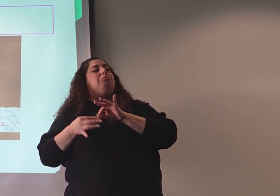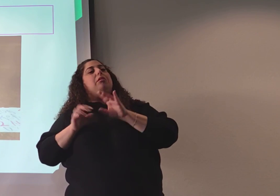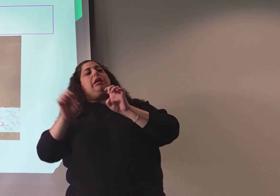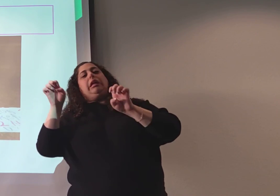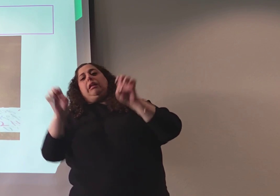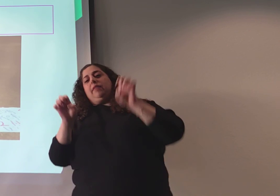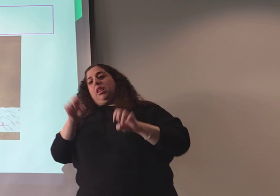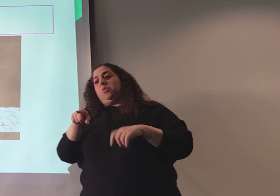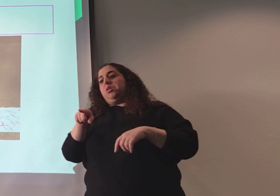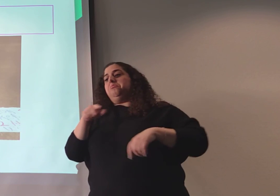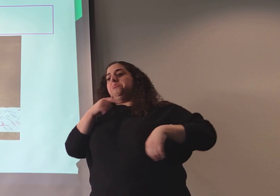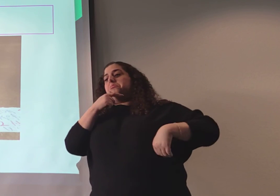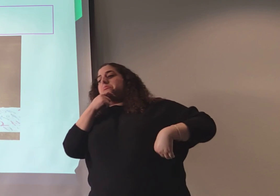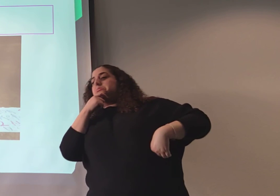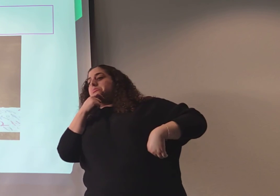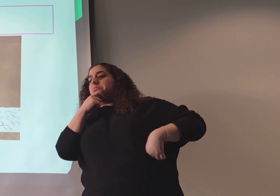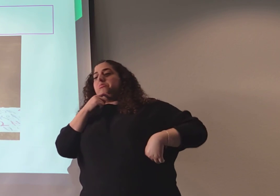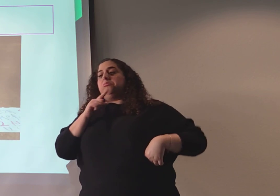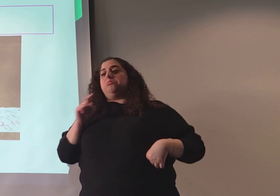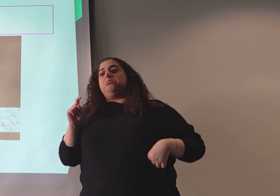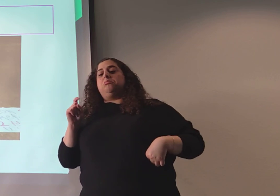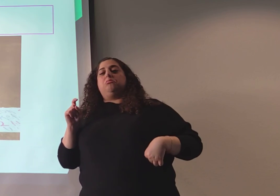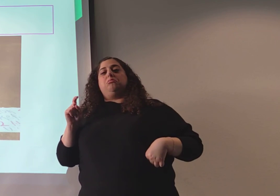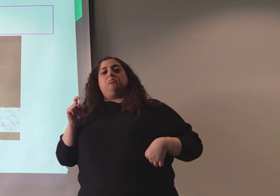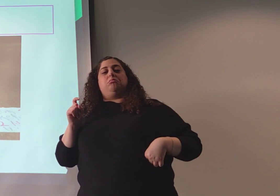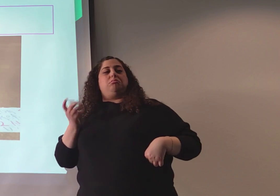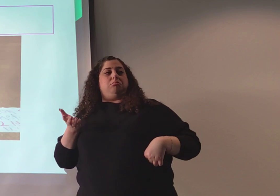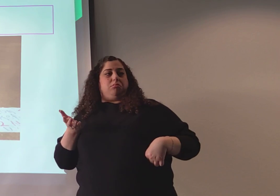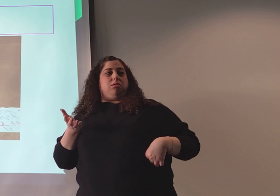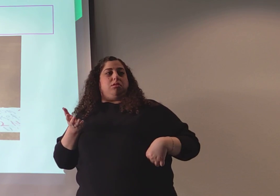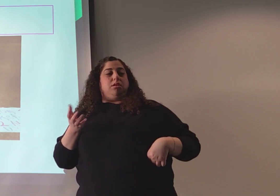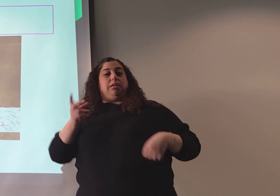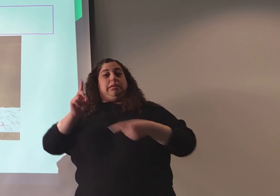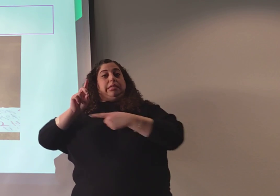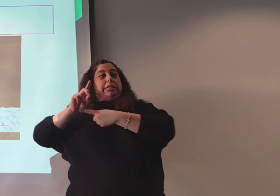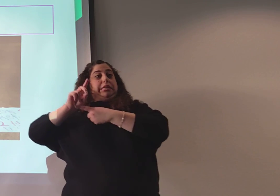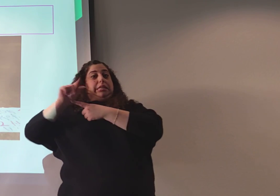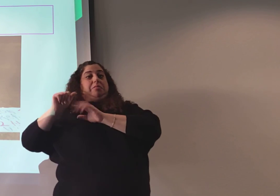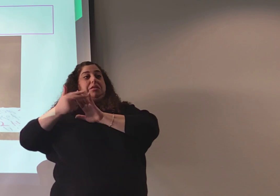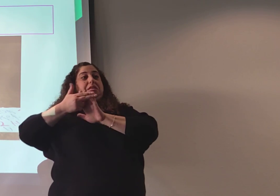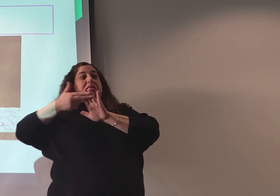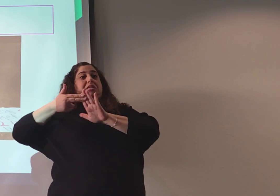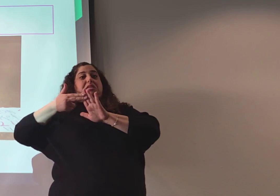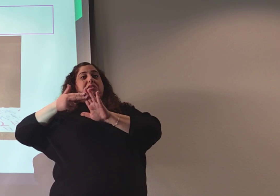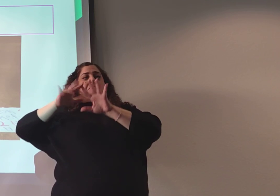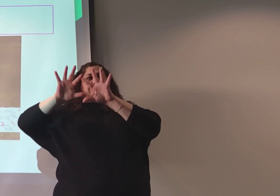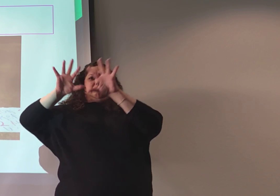So a disability is a big category and almost anything can be a disability.